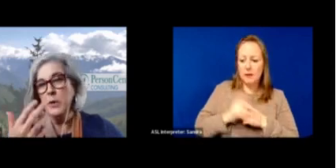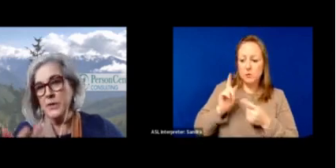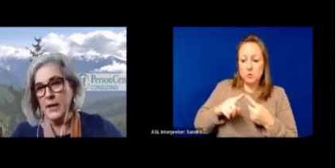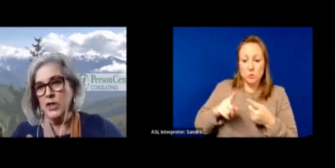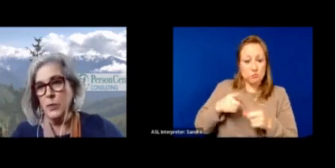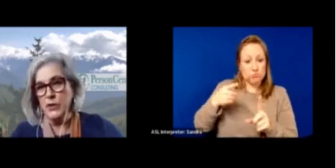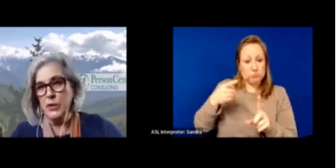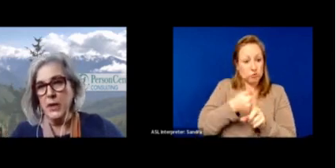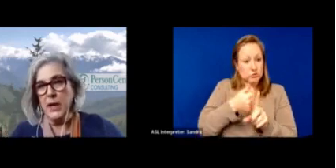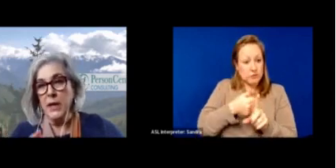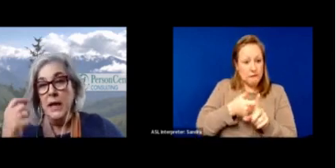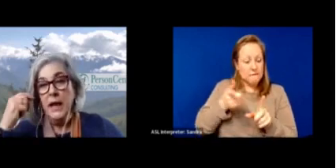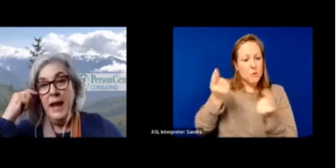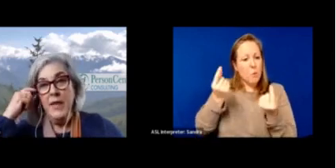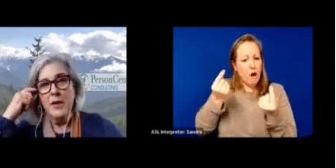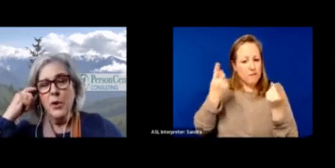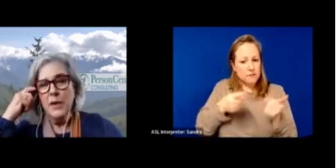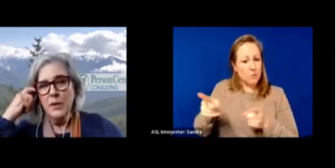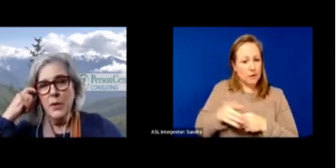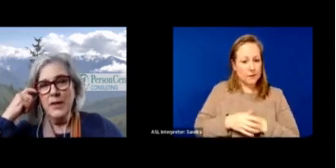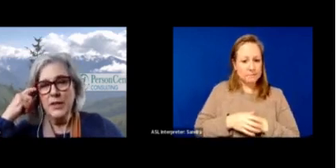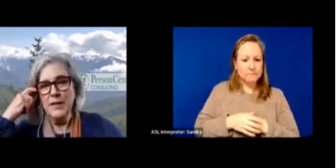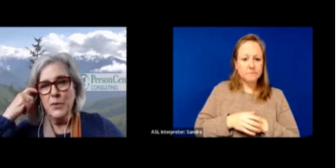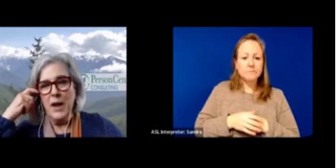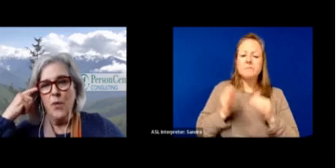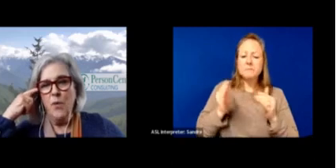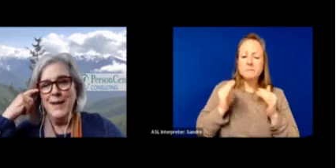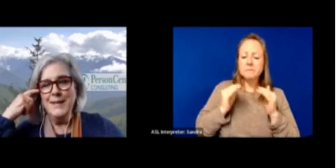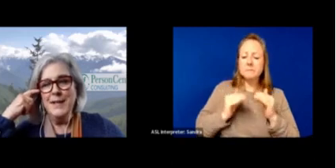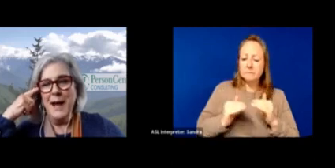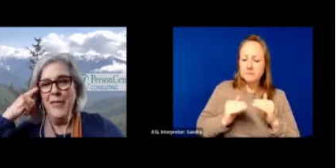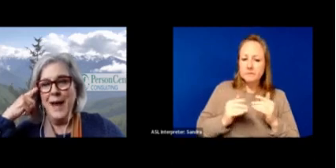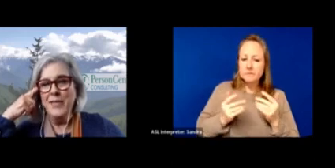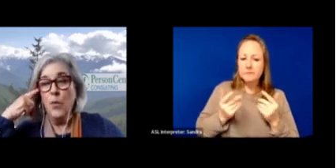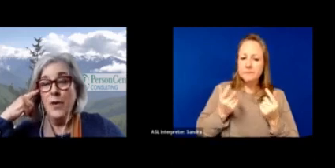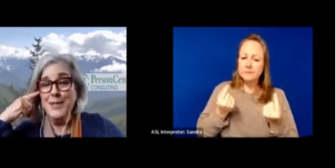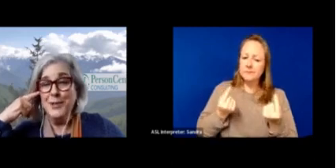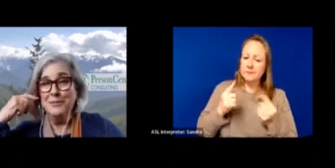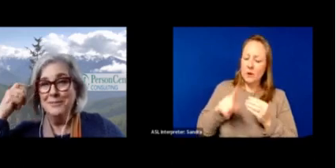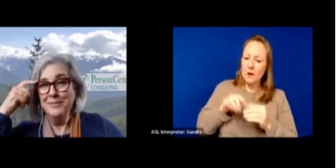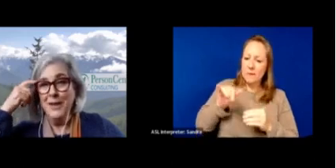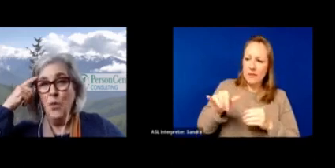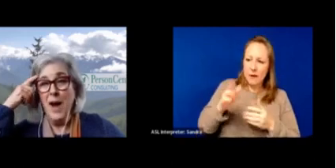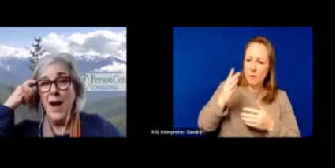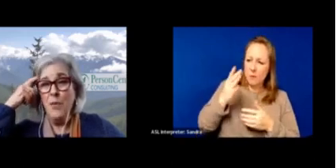the person actually was doing? And then the critical question is around, what is it about that that worries you? You know, why?